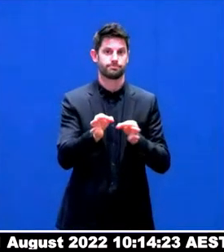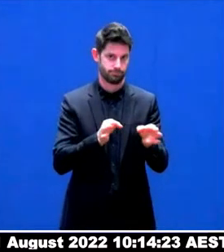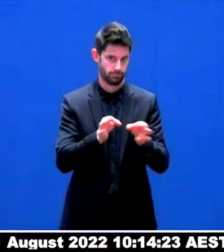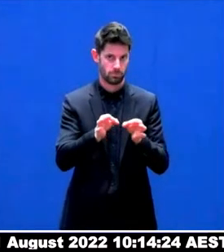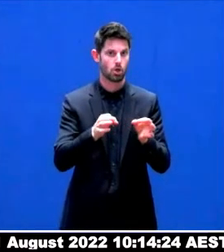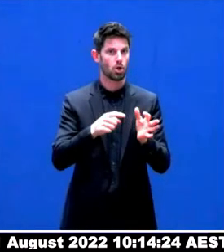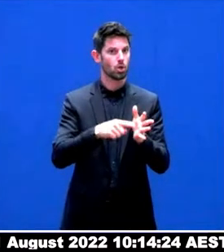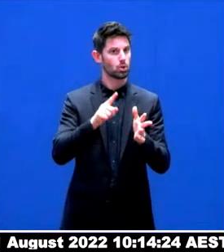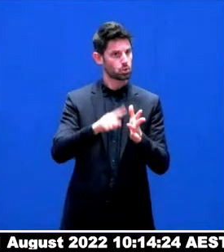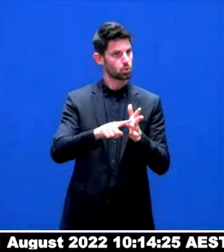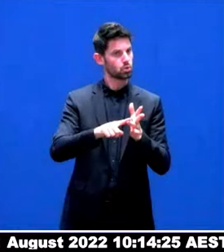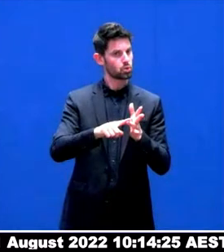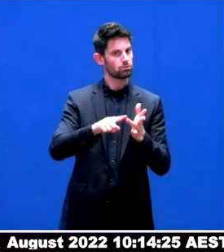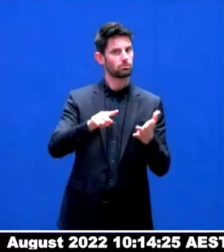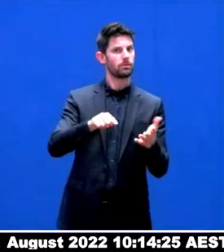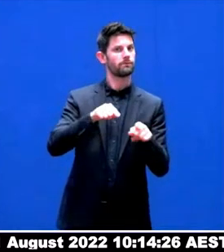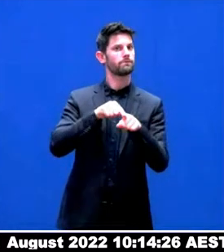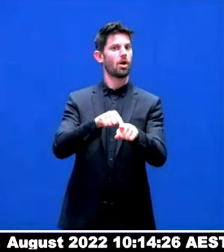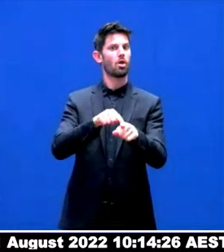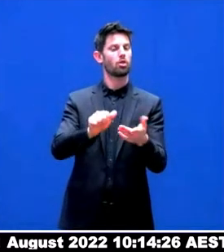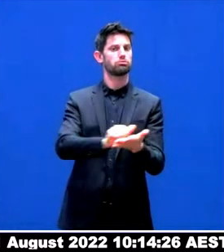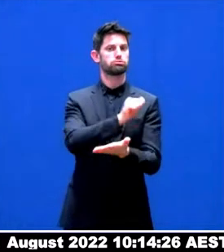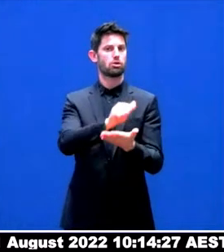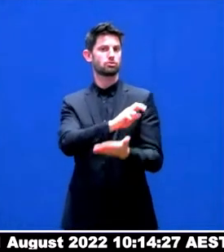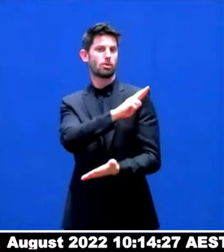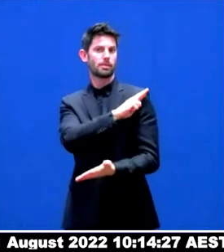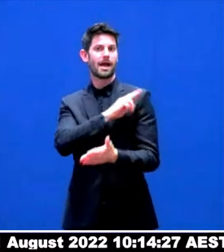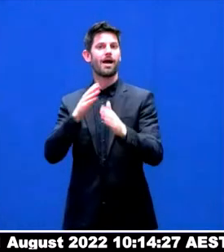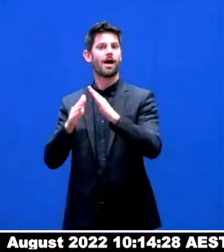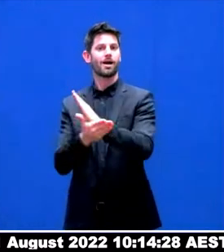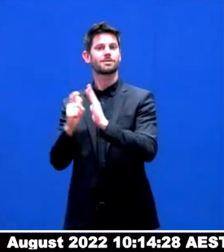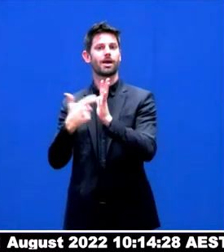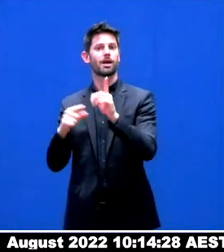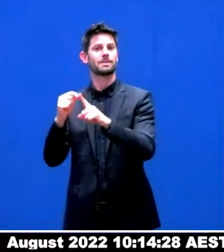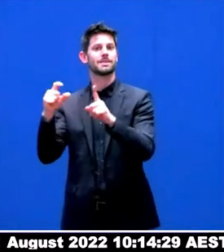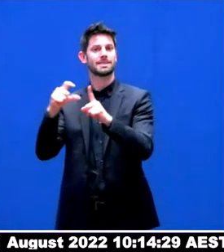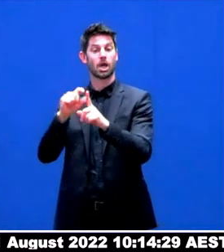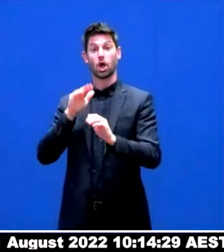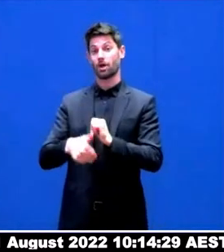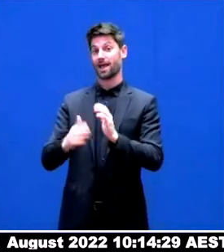progressively realisable obligations under the CRPD in relation to housing through four